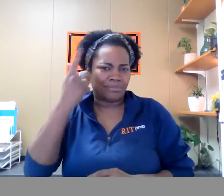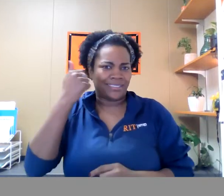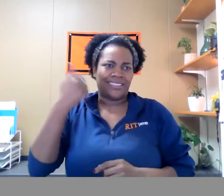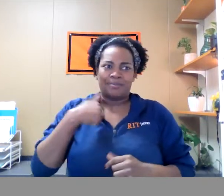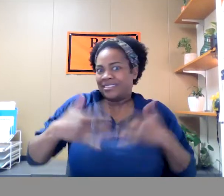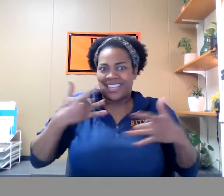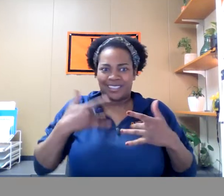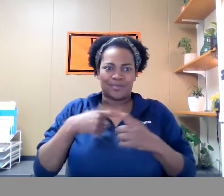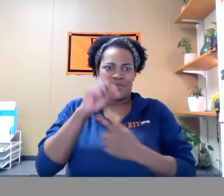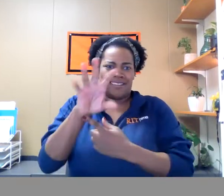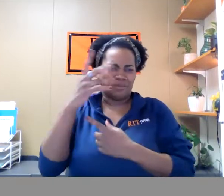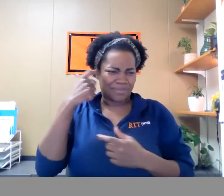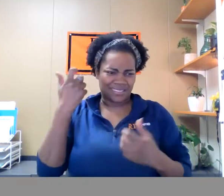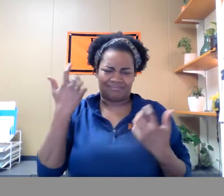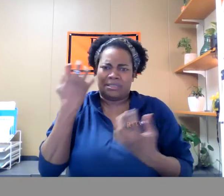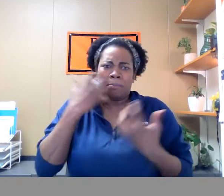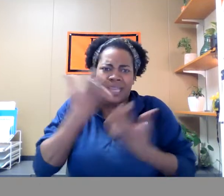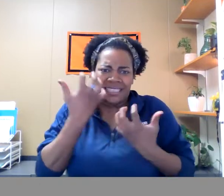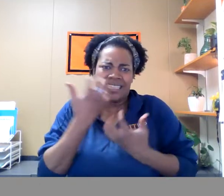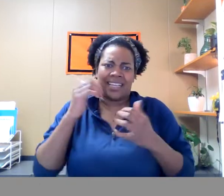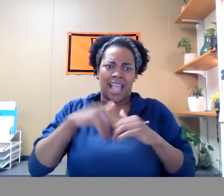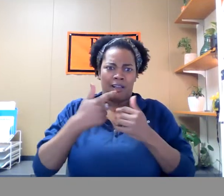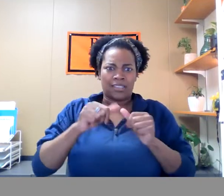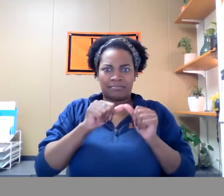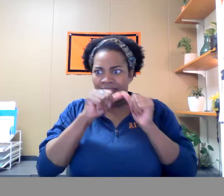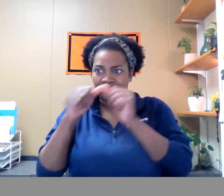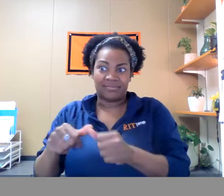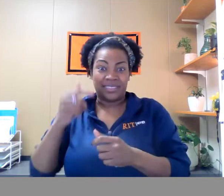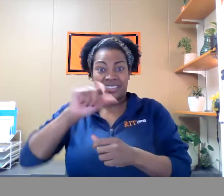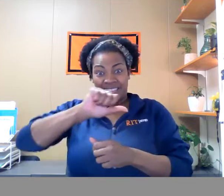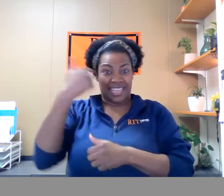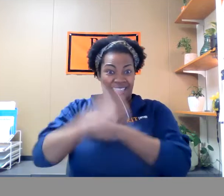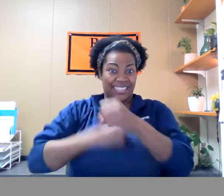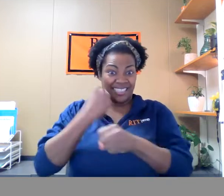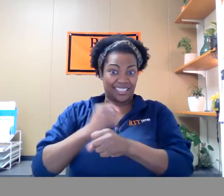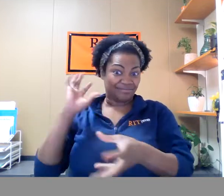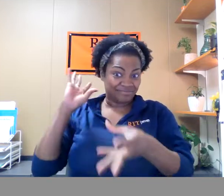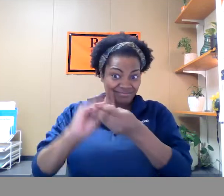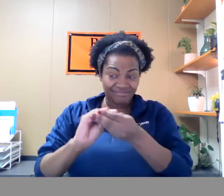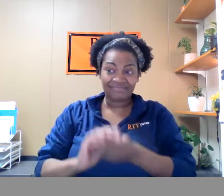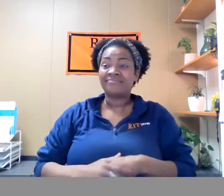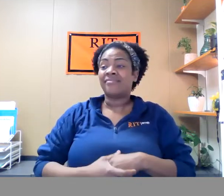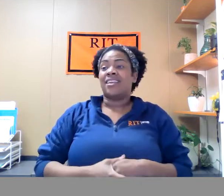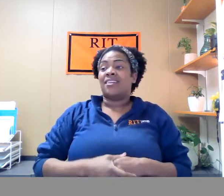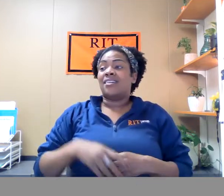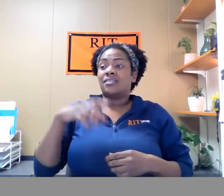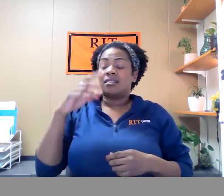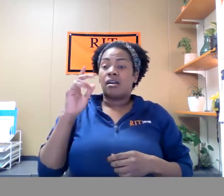So that's just a little bit of history about how this got started, because I just wanted to be, you know, transparent and say this is what's been going on since 2012,